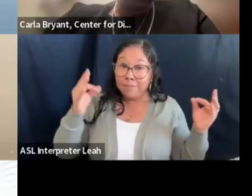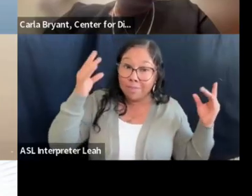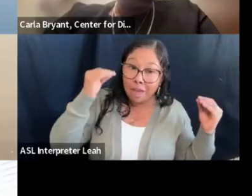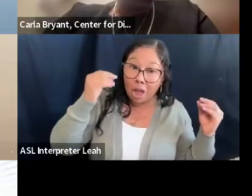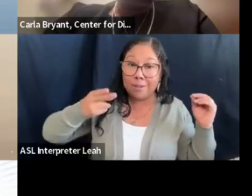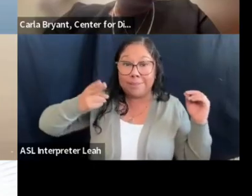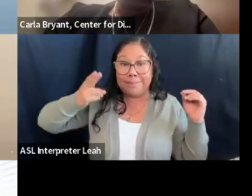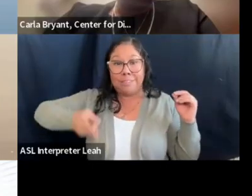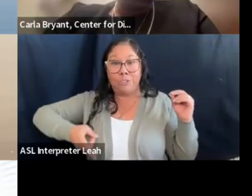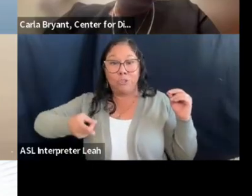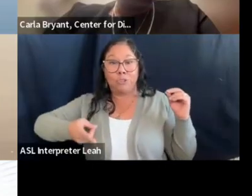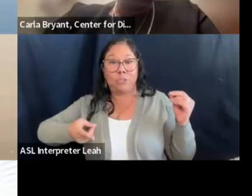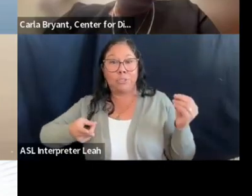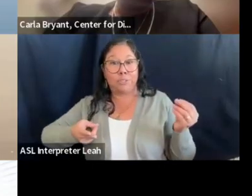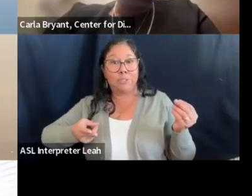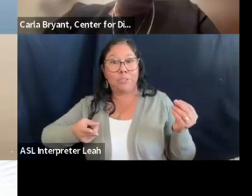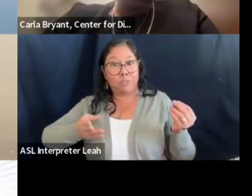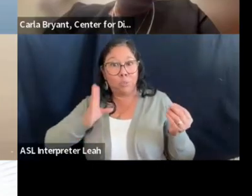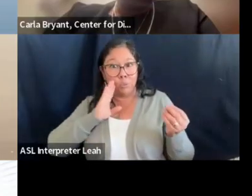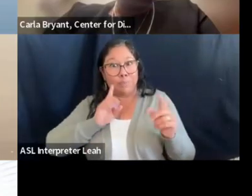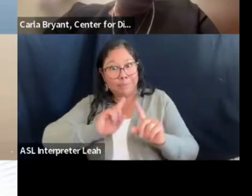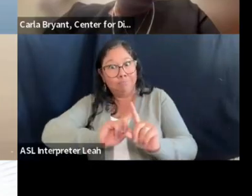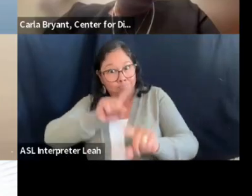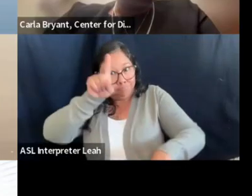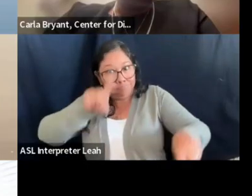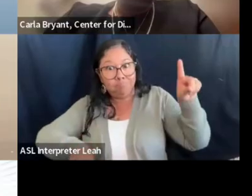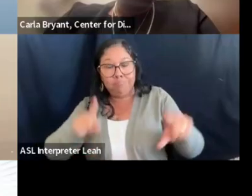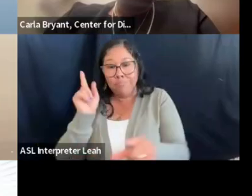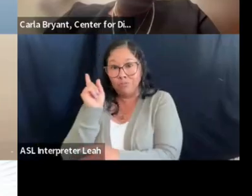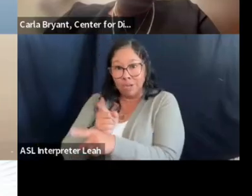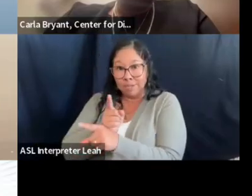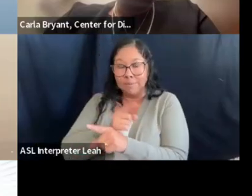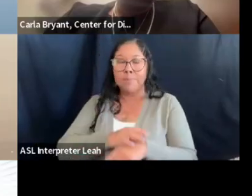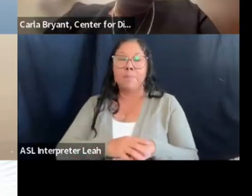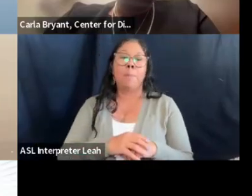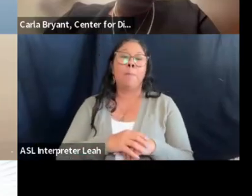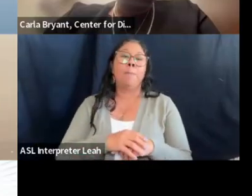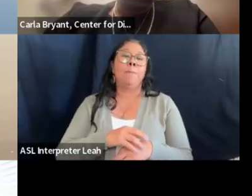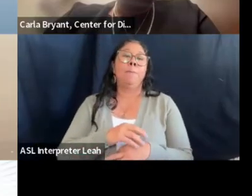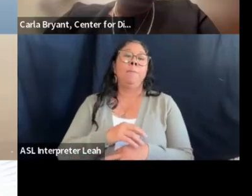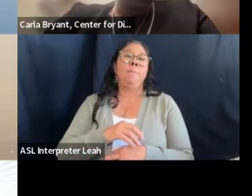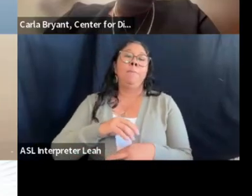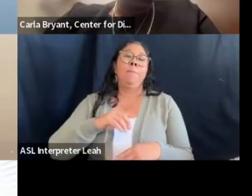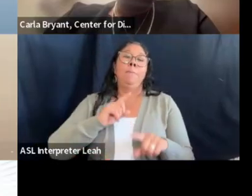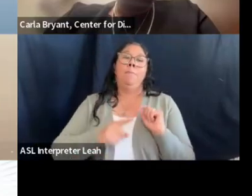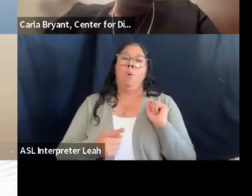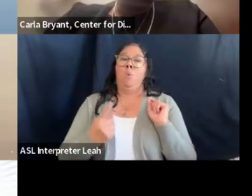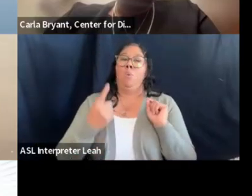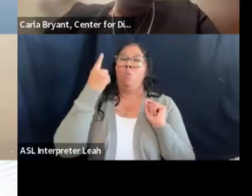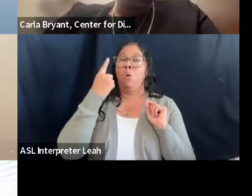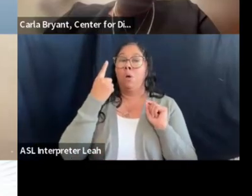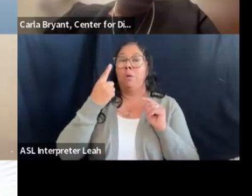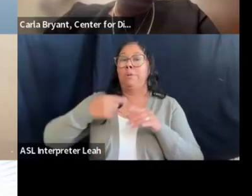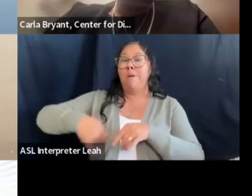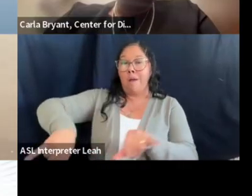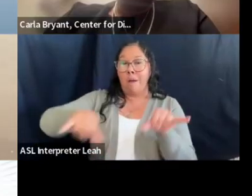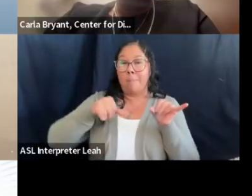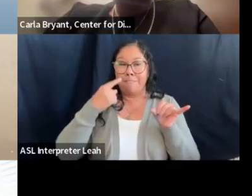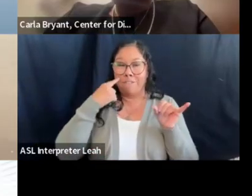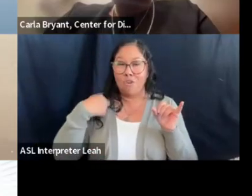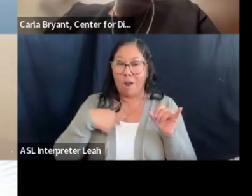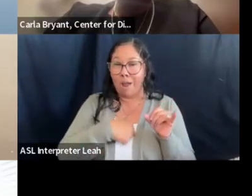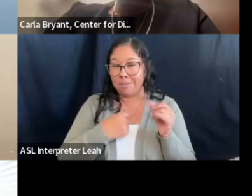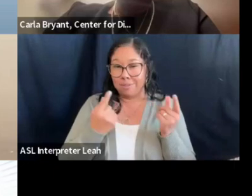would be quite wide, right? Um but there's one thing that is a commonality for us. uh we have